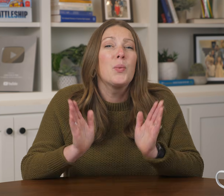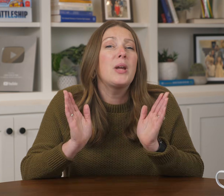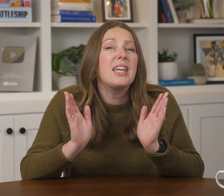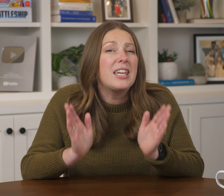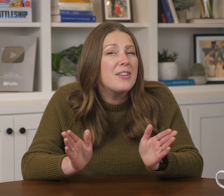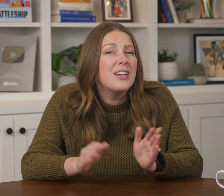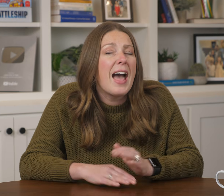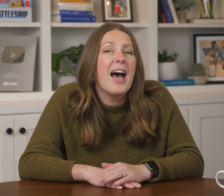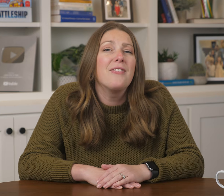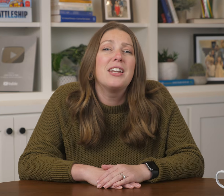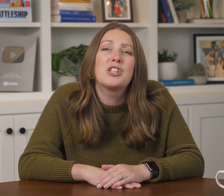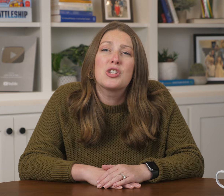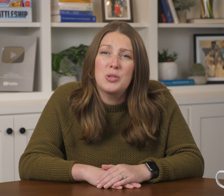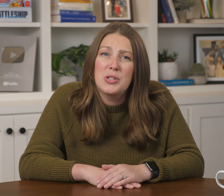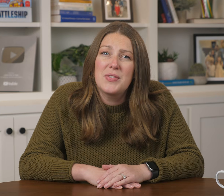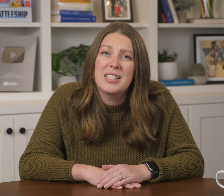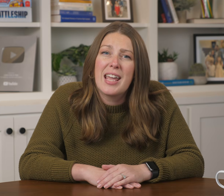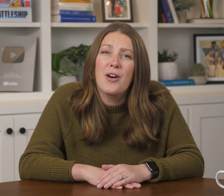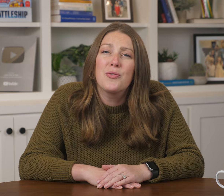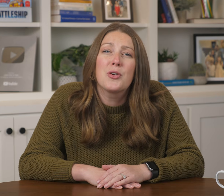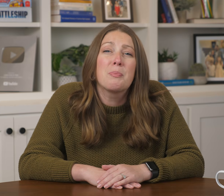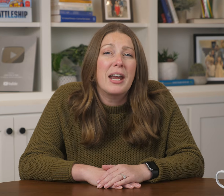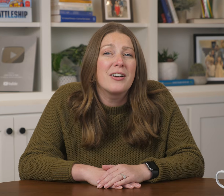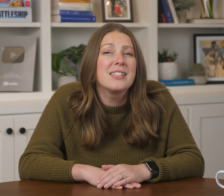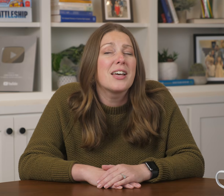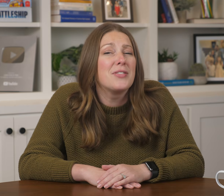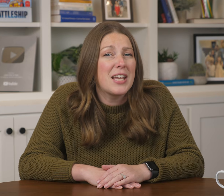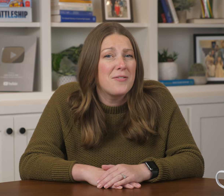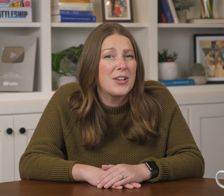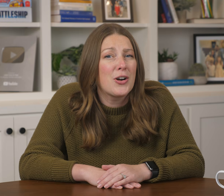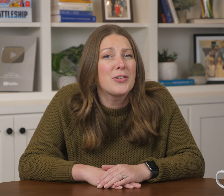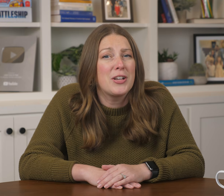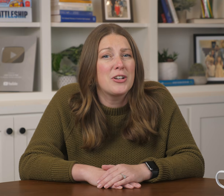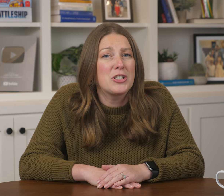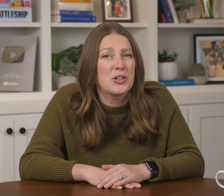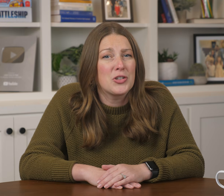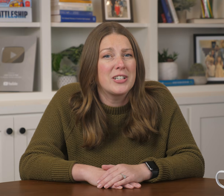We even have an exclusive discount for parents of deaf and hard of hearing children.